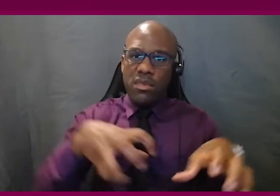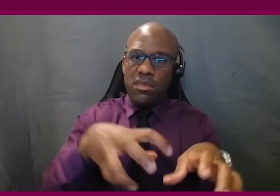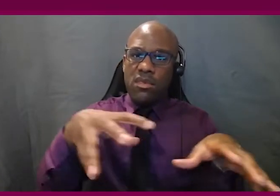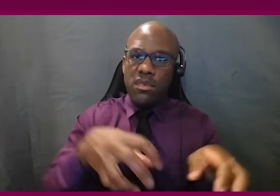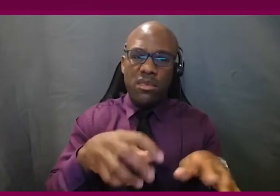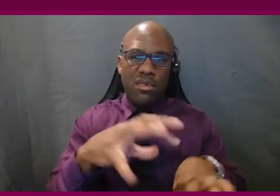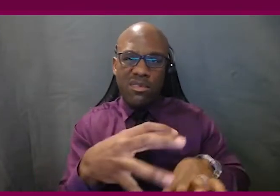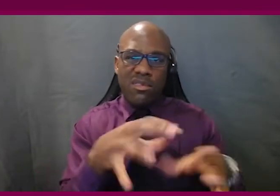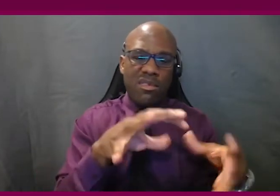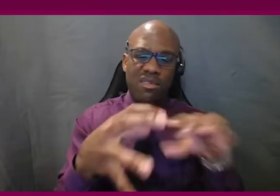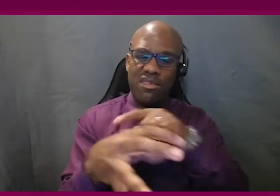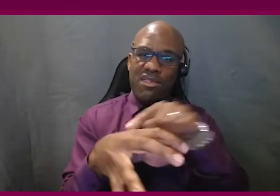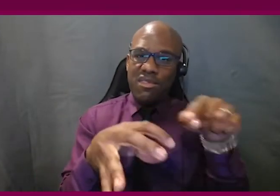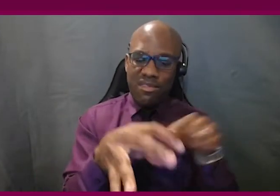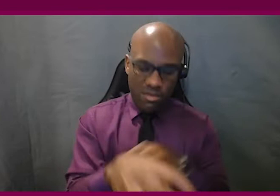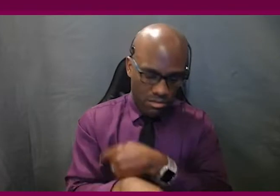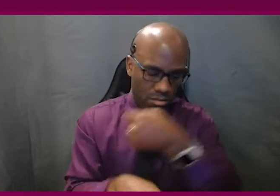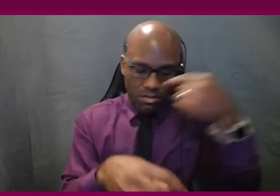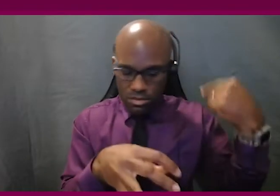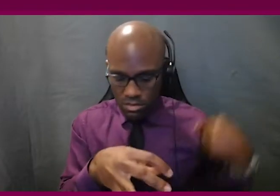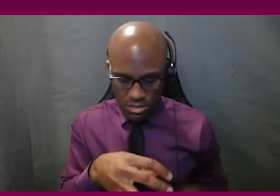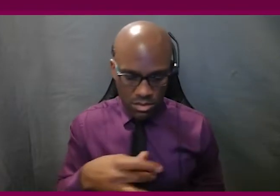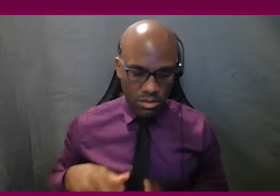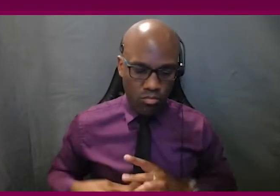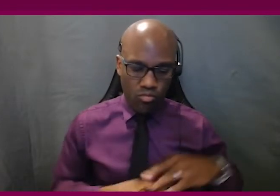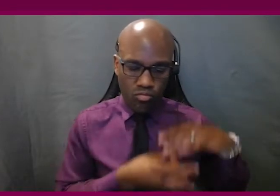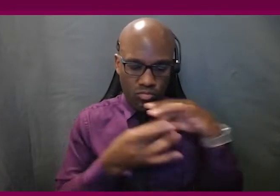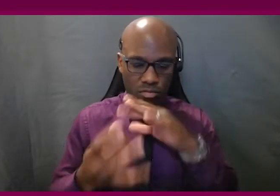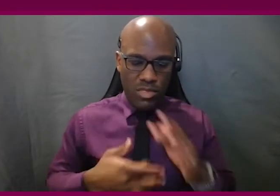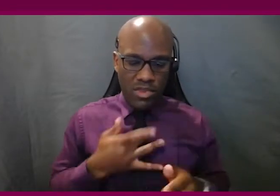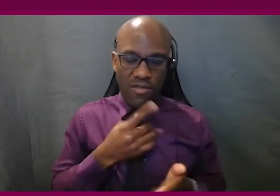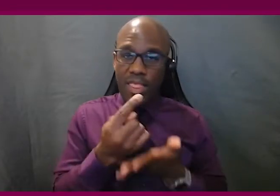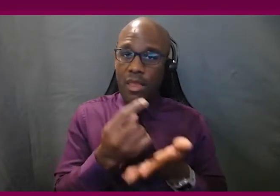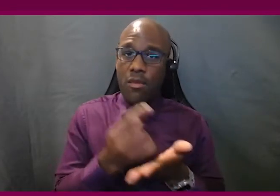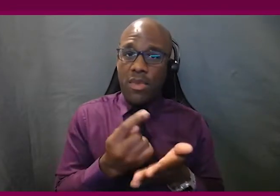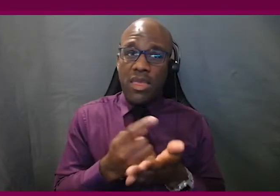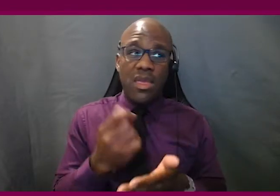in and of itself and we often don't get the chance to make in our daily lives.